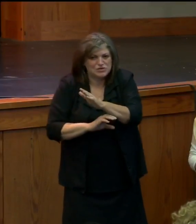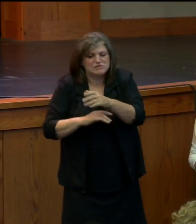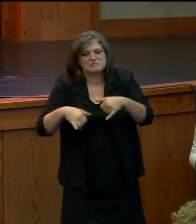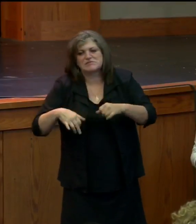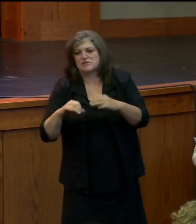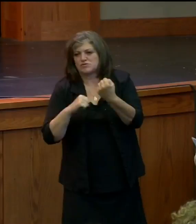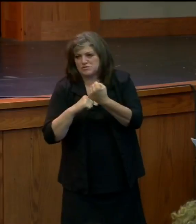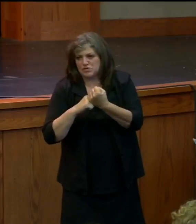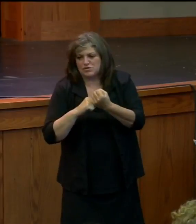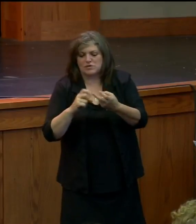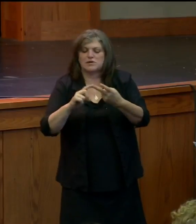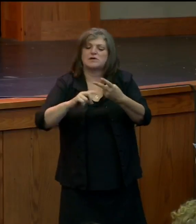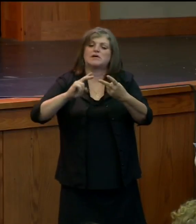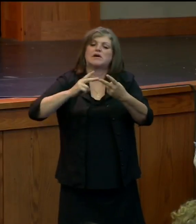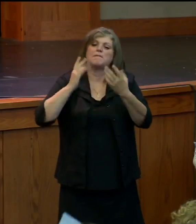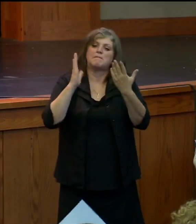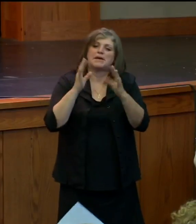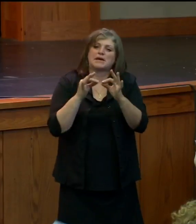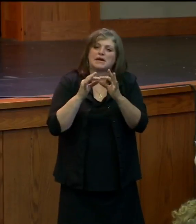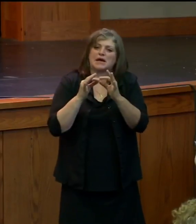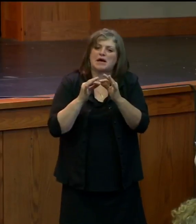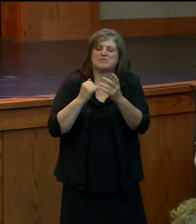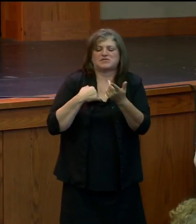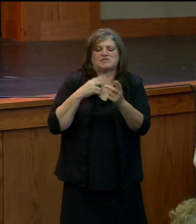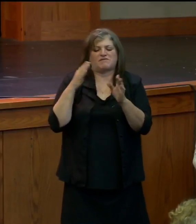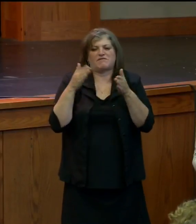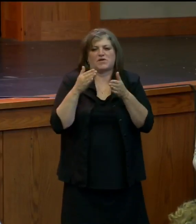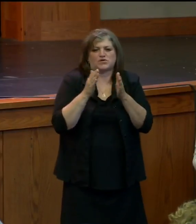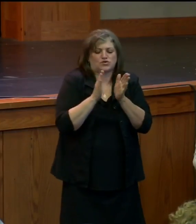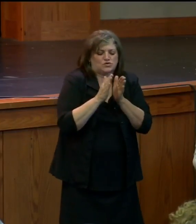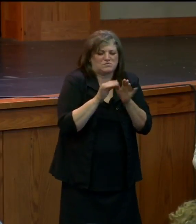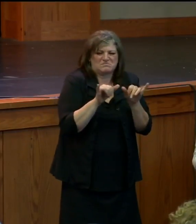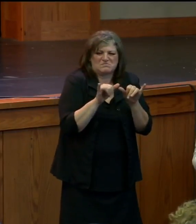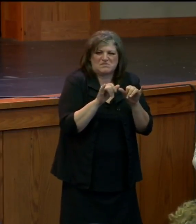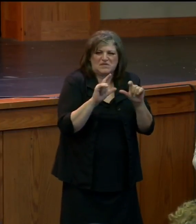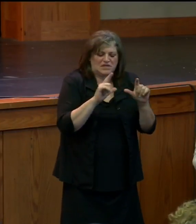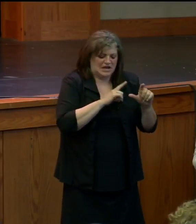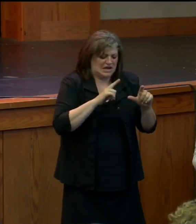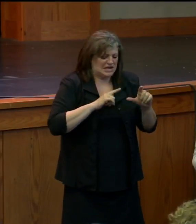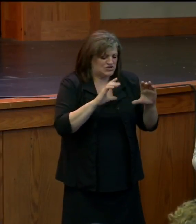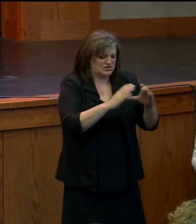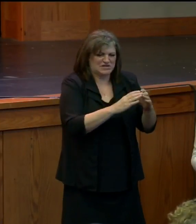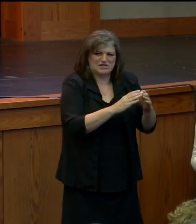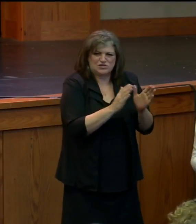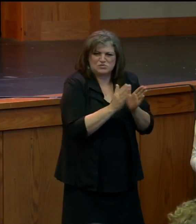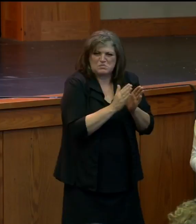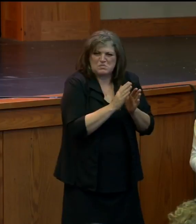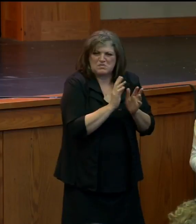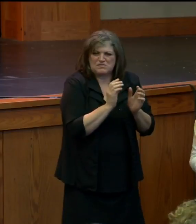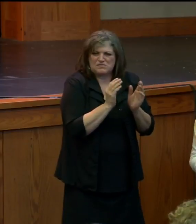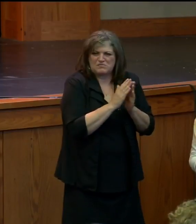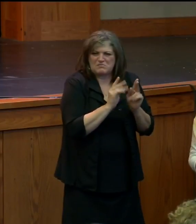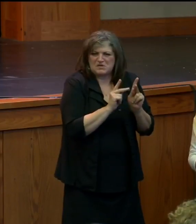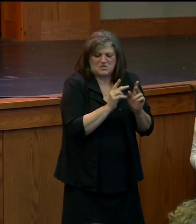SECOND, MANY HAVE FOCUSED ON THE SMALL SIZE OF THE LEGISLATURE PROPOSED IN THE FIRST DRAFT OF THE CONSTITUTION.